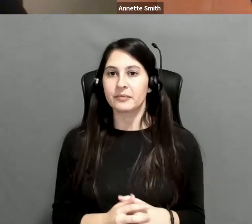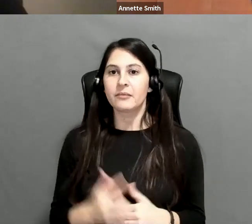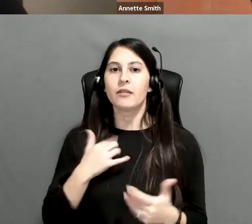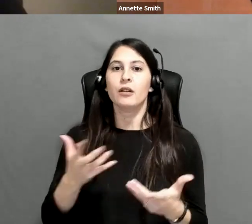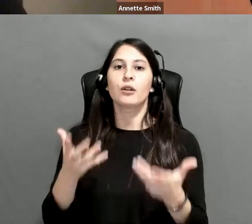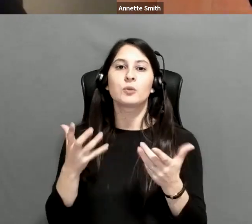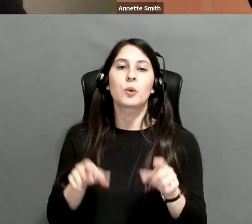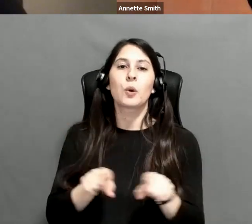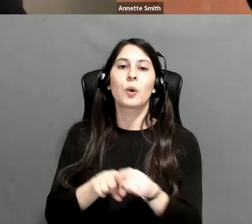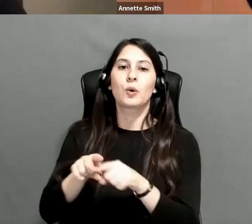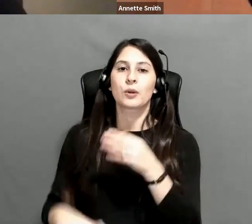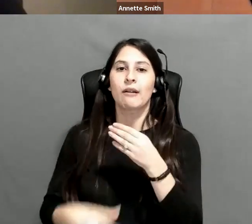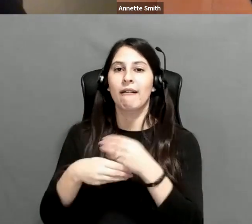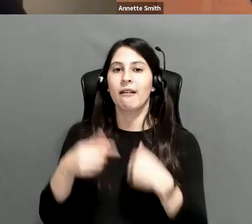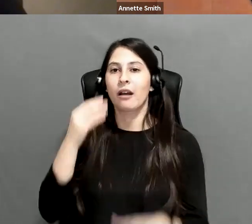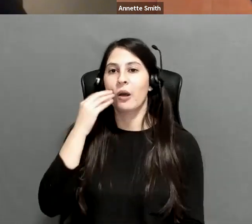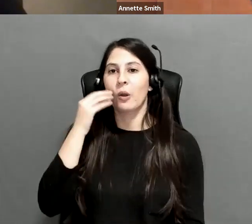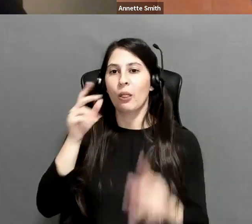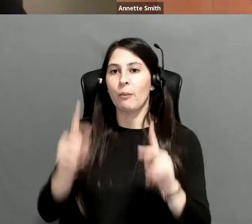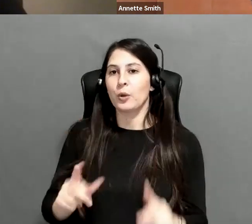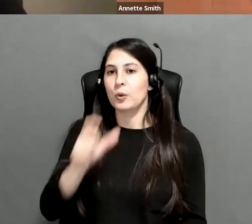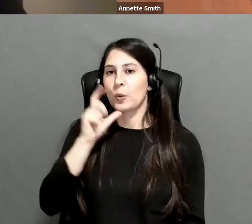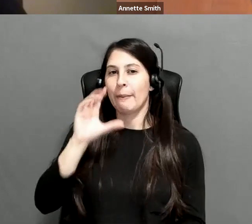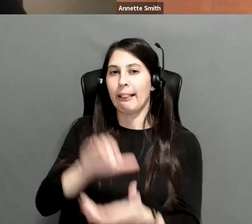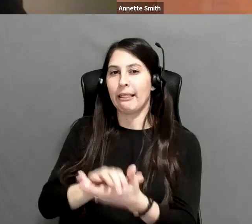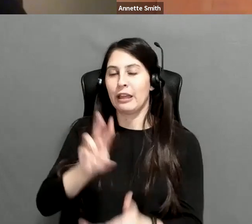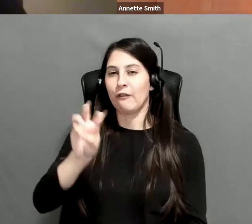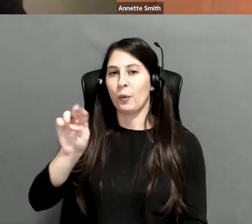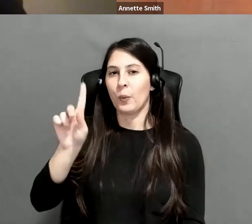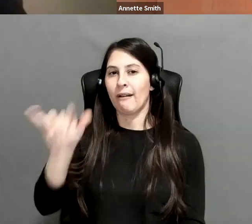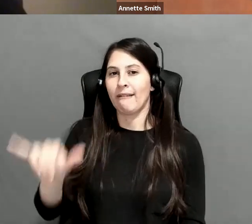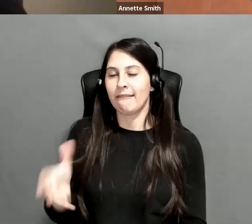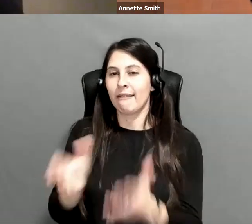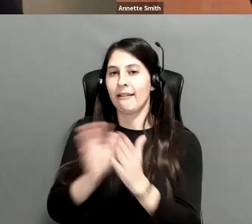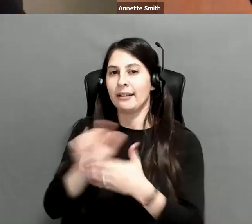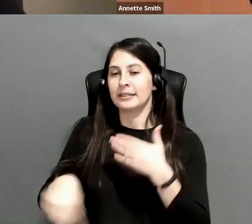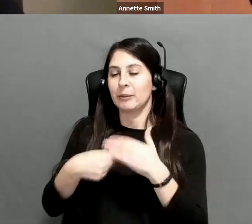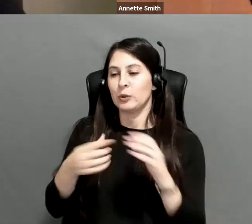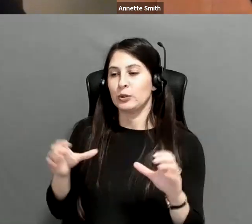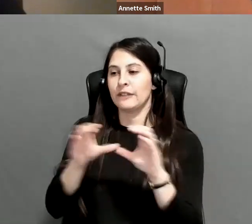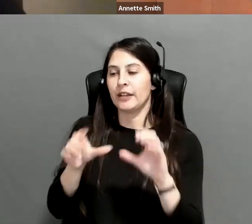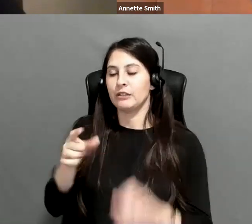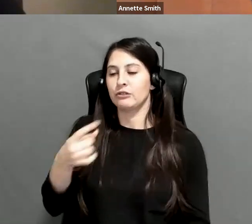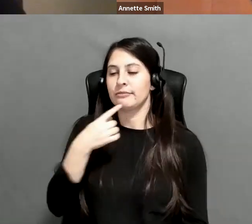community. So thank you. Thank you. I just wanted to also add I know